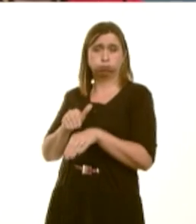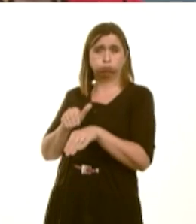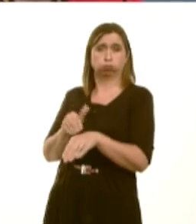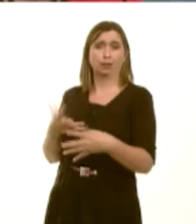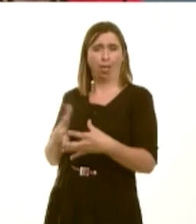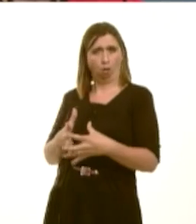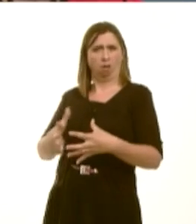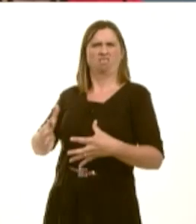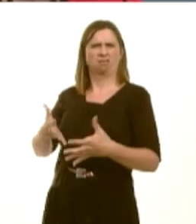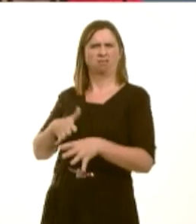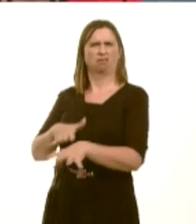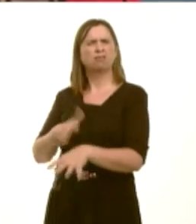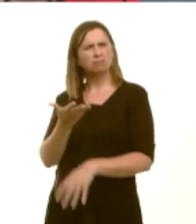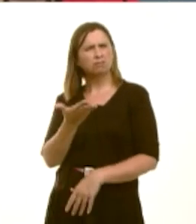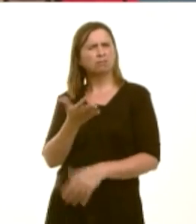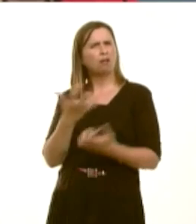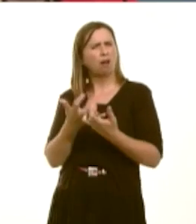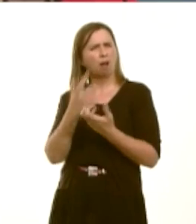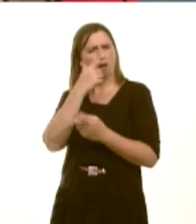What action can you now take to improve access to the city region?